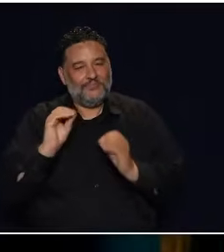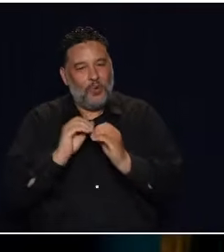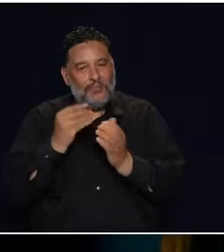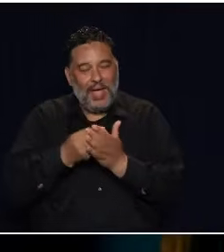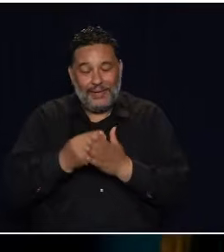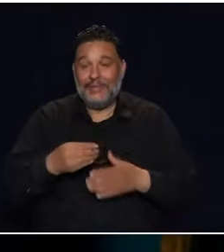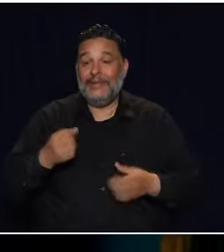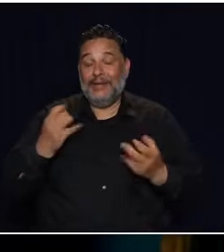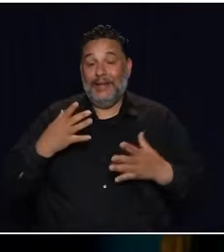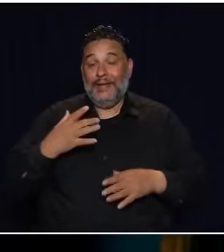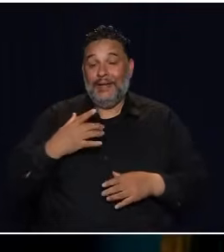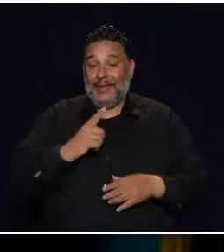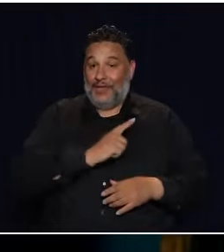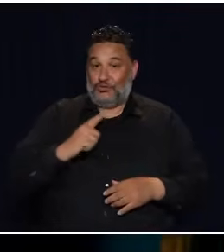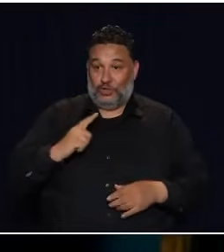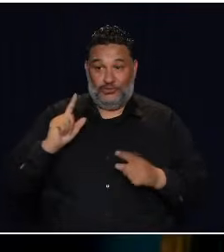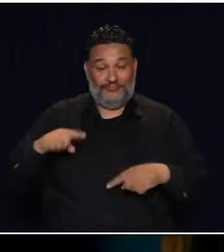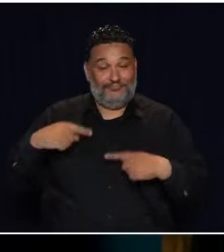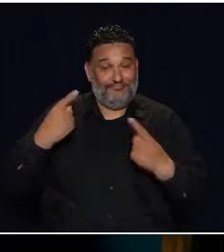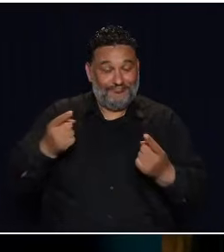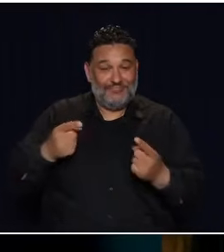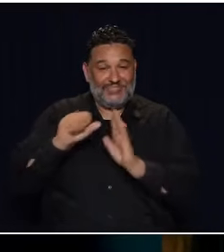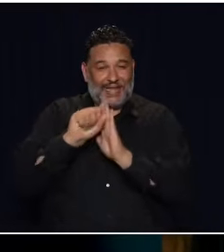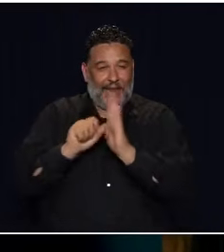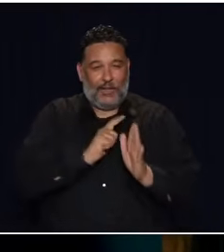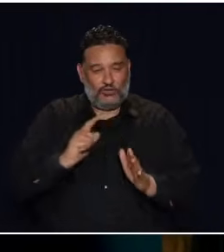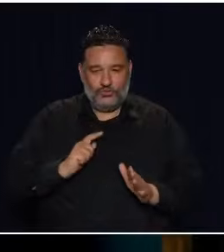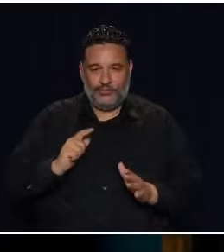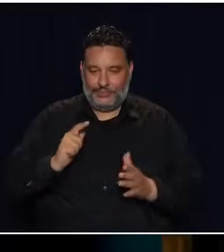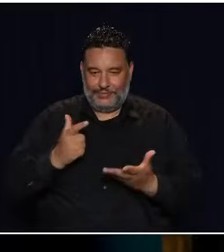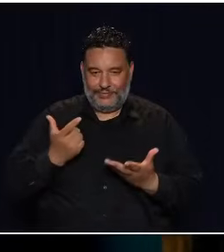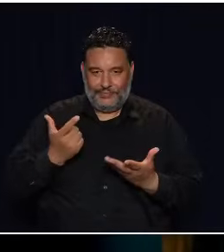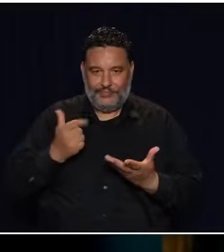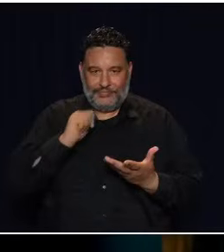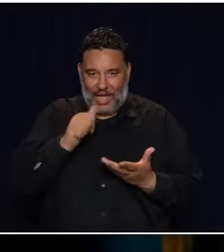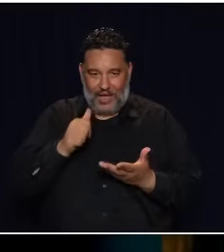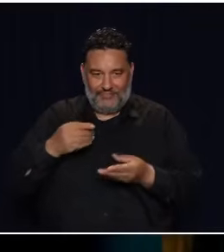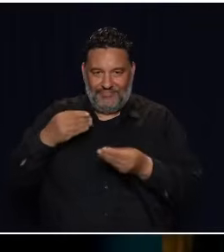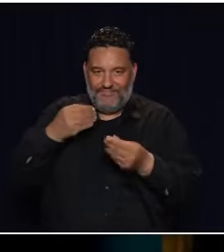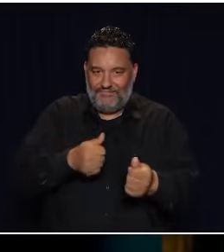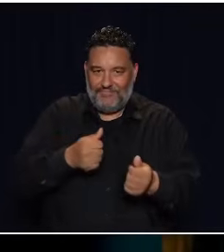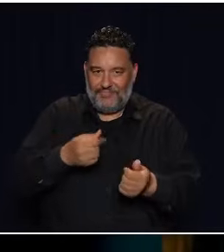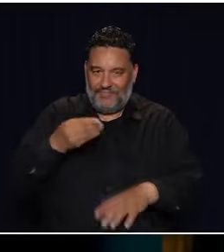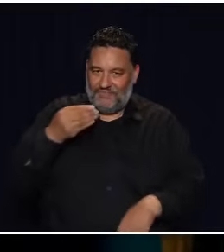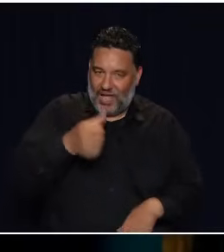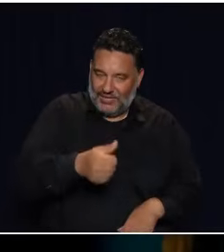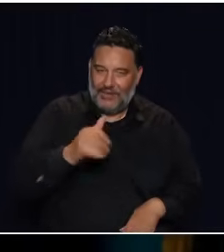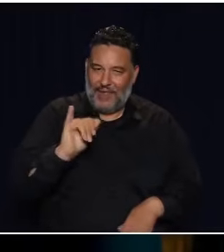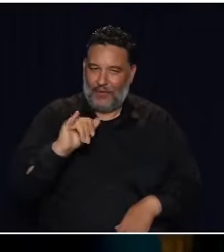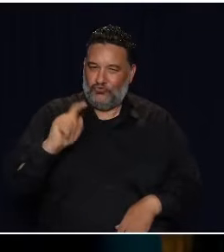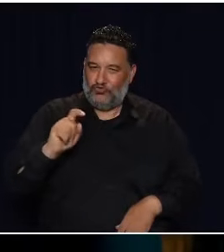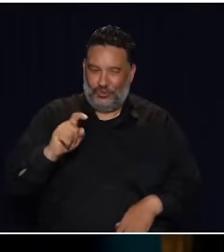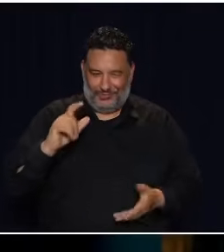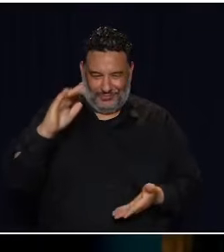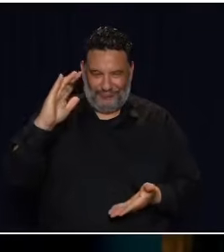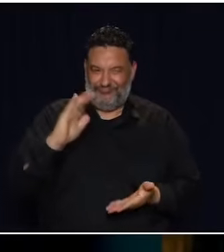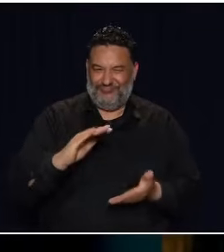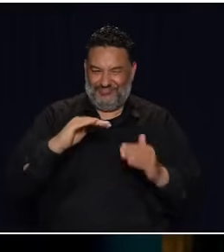I THINK WE NEED MORE FUNDING FOR SURE. A LOT OF THE STATE LEGISLATURE, SEVERAL DECADES NOW THEY HAVE